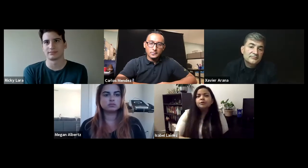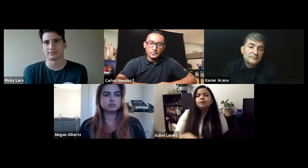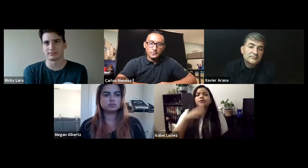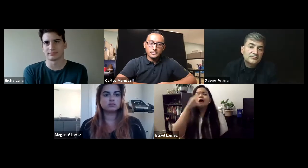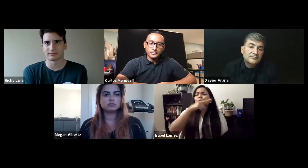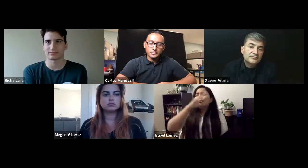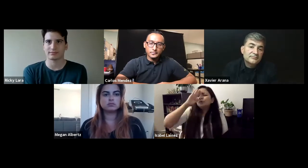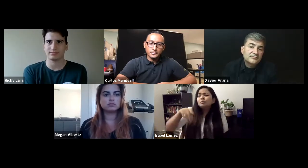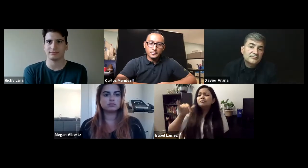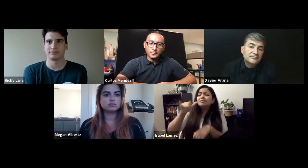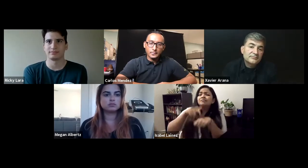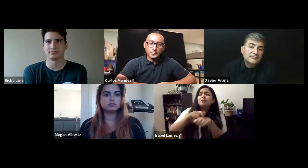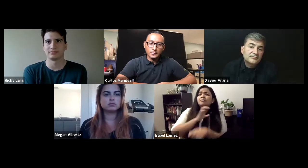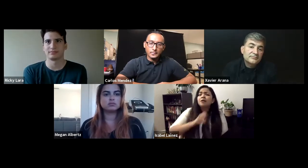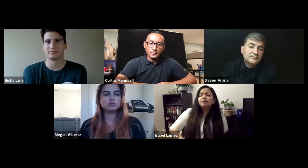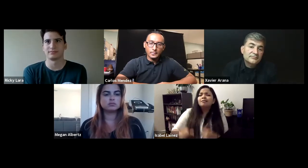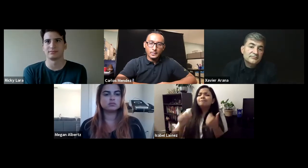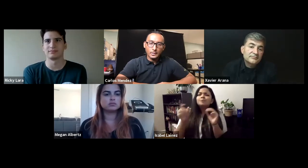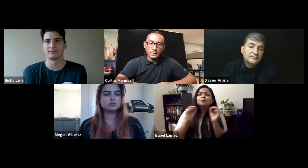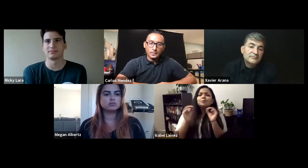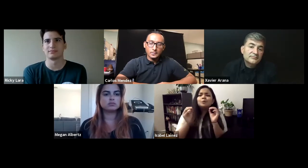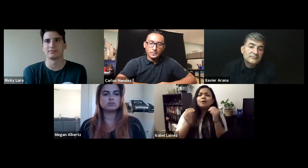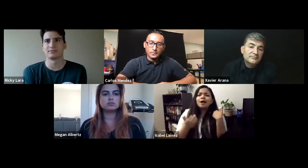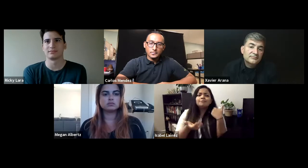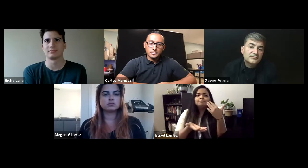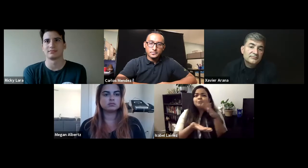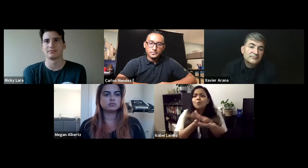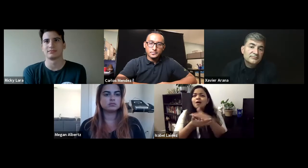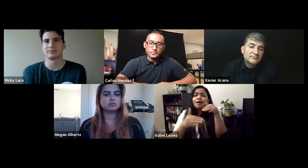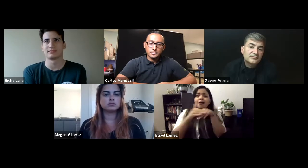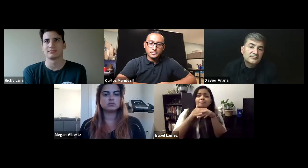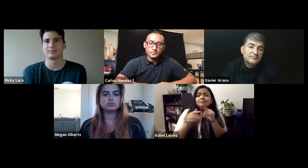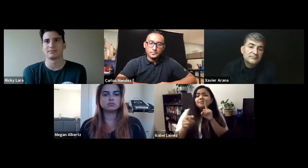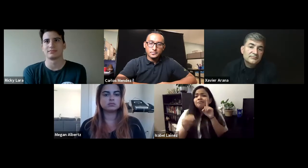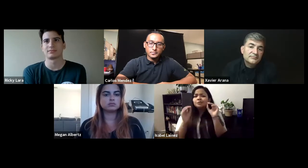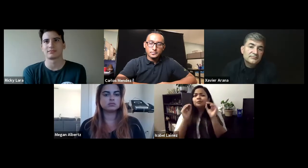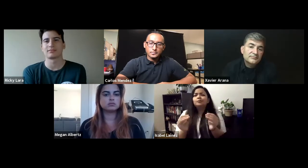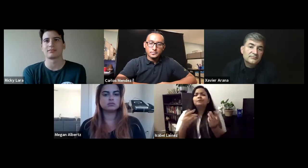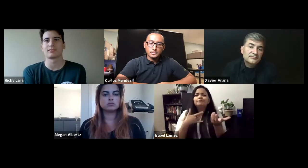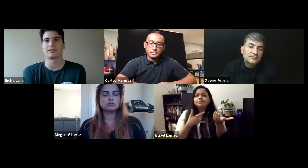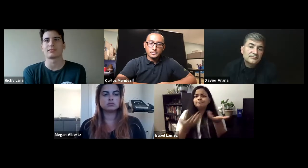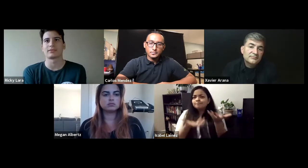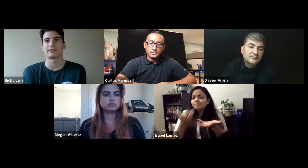And the reason why we moved is because my family wanted to have a better future for myself.